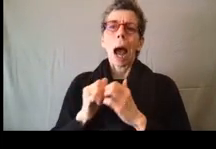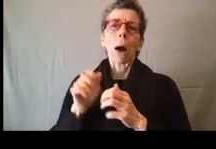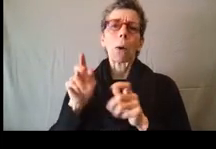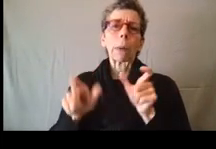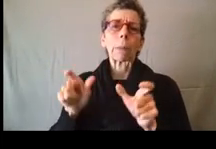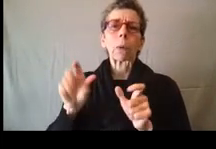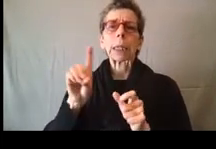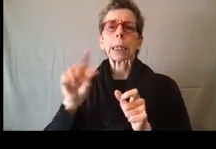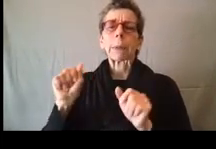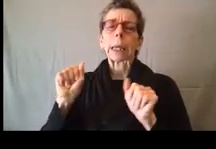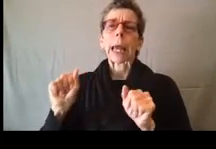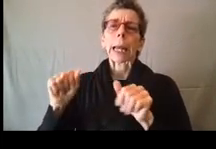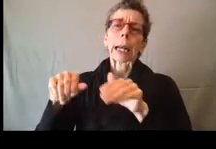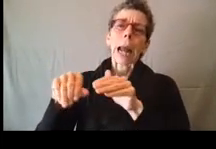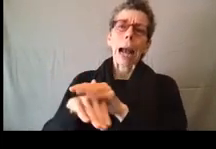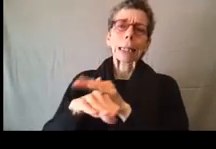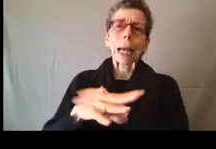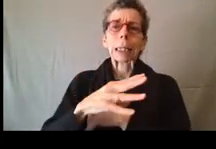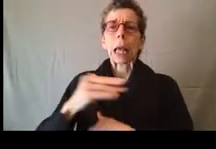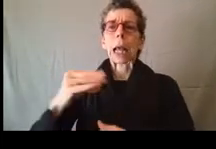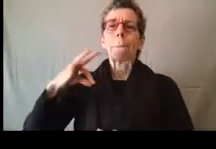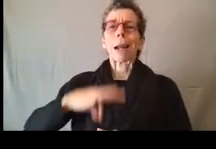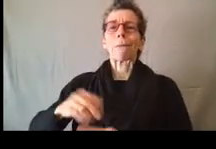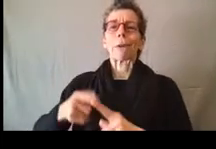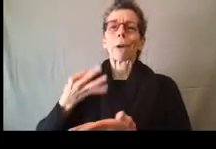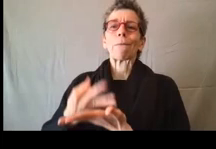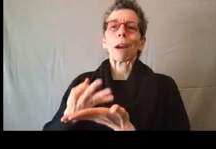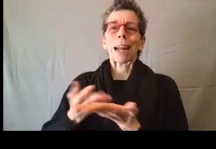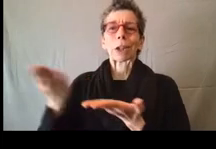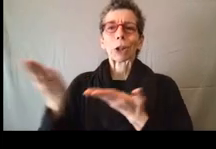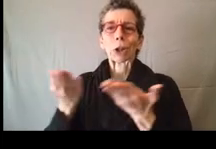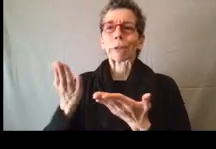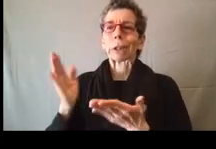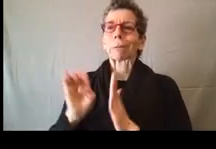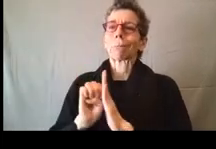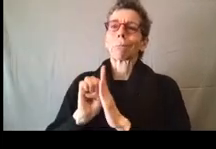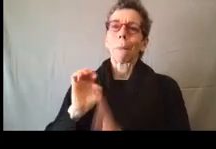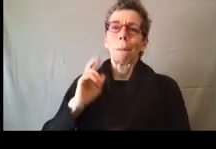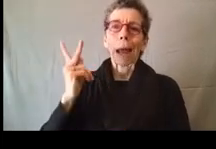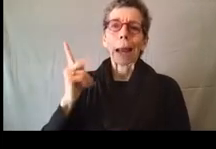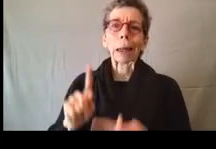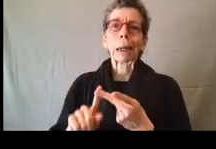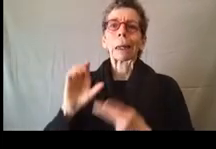and benefit from financial services offered by banks, credit unions, as well as alternative